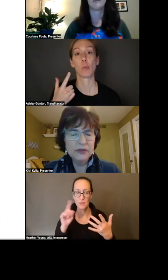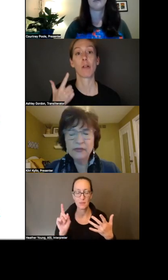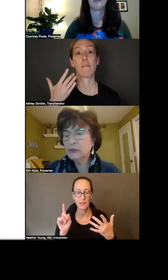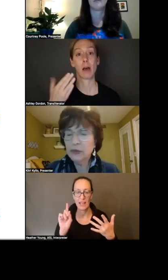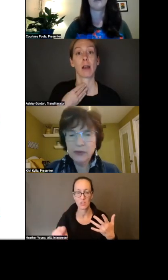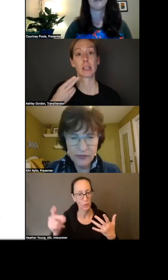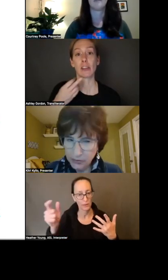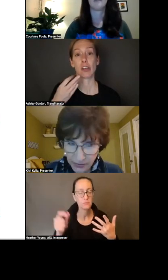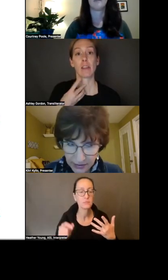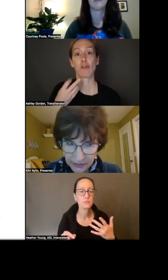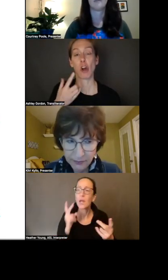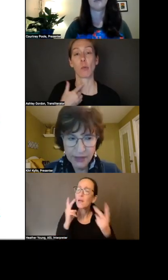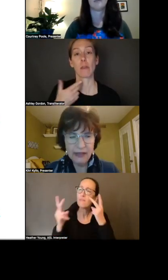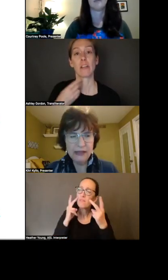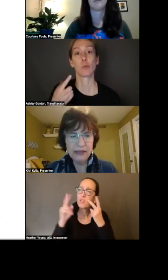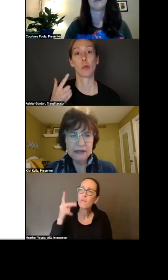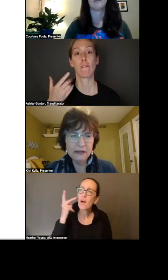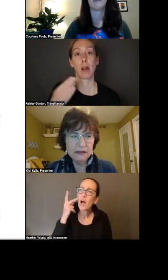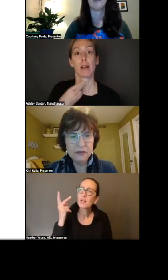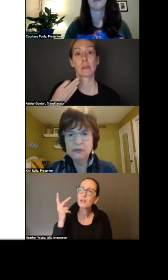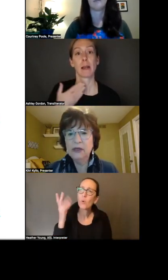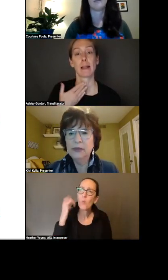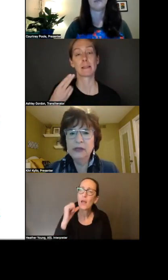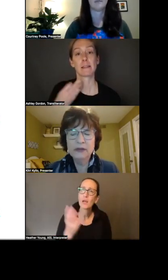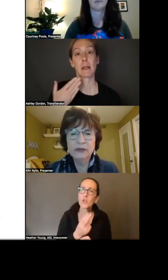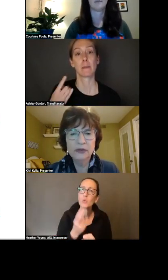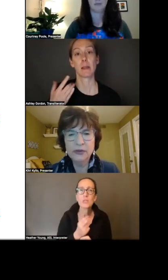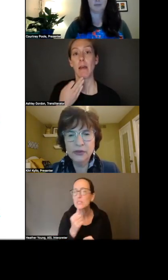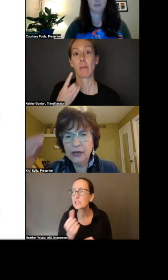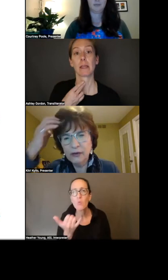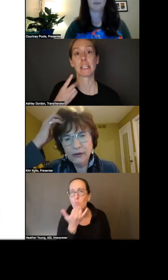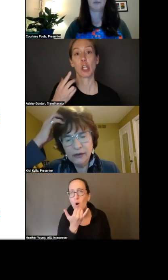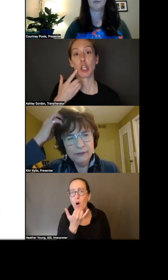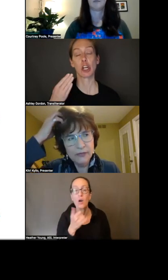There's nothing wrong with visual phonics but it is a system to help kids learn,